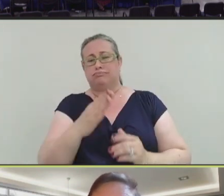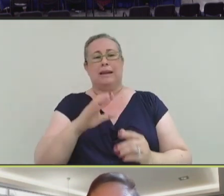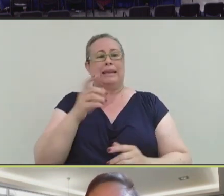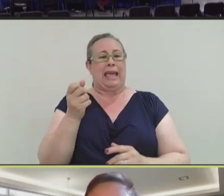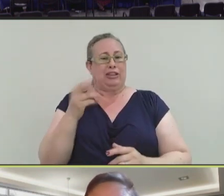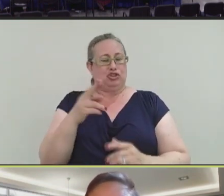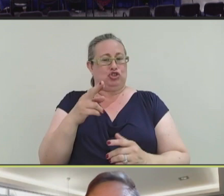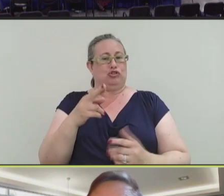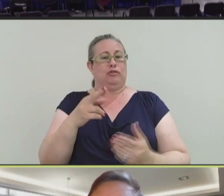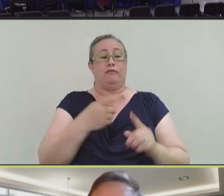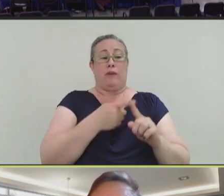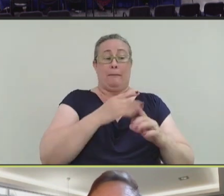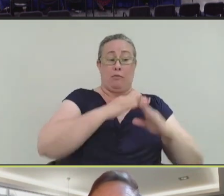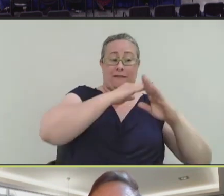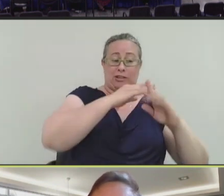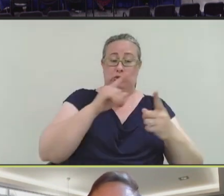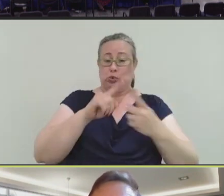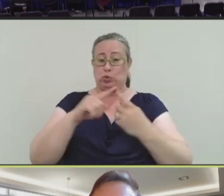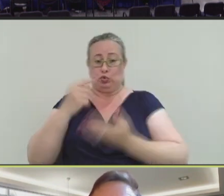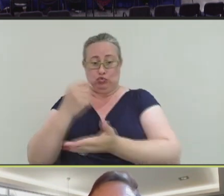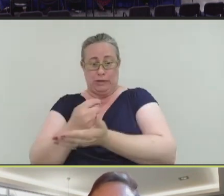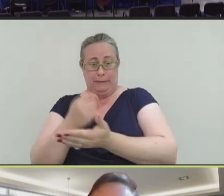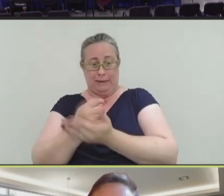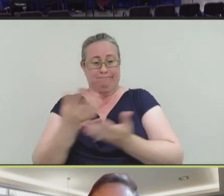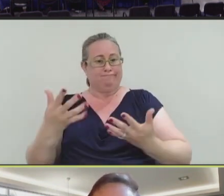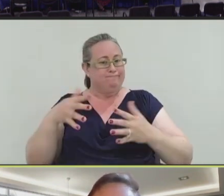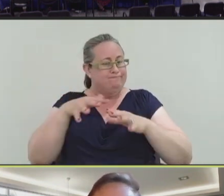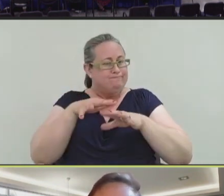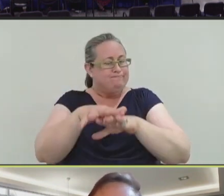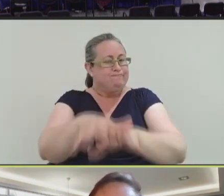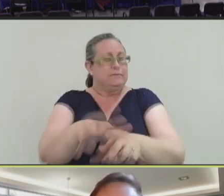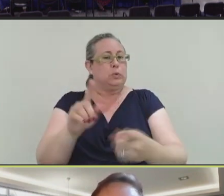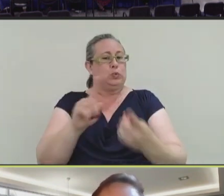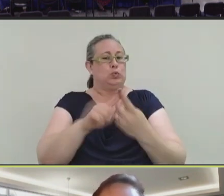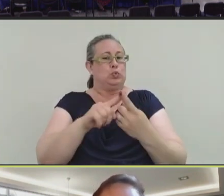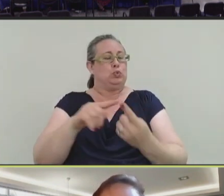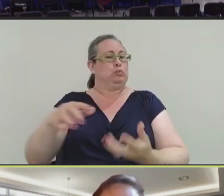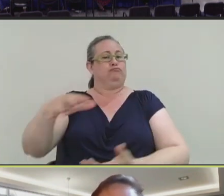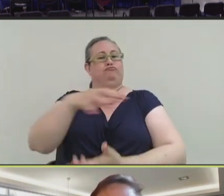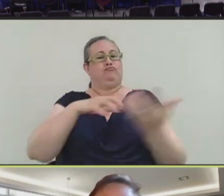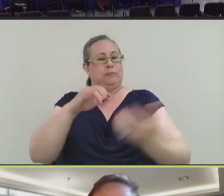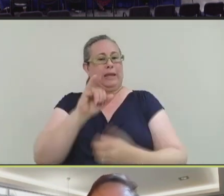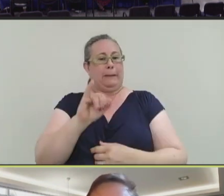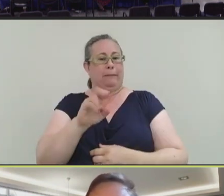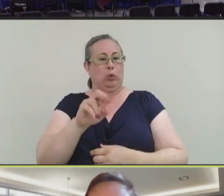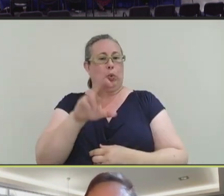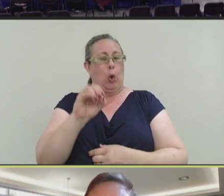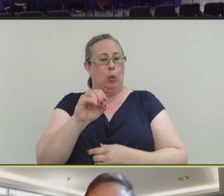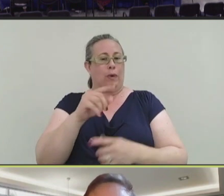all the way to treatment, being integrated into combination immunotherapy approaches. Next slide.